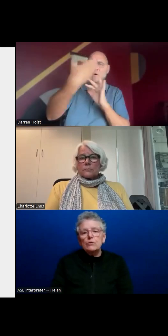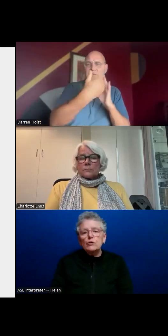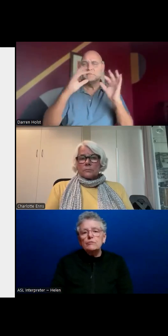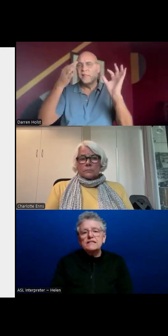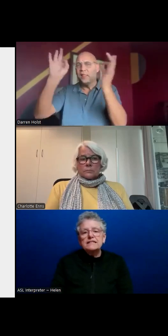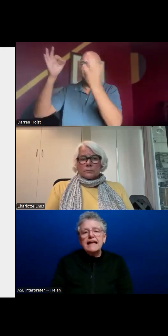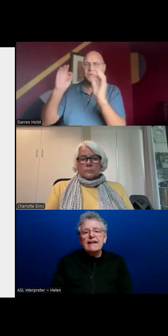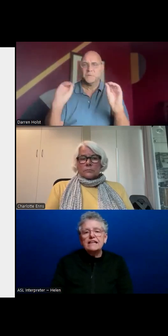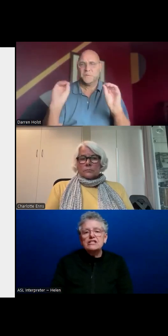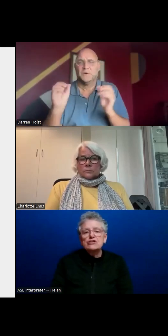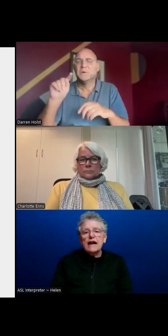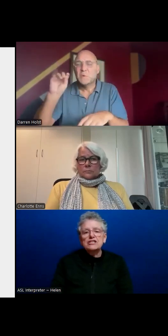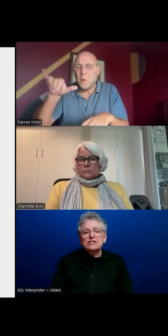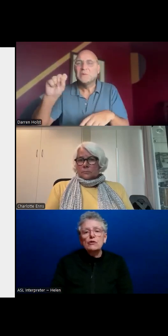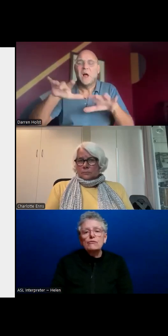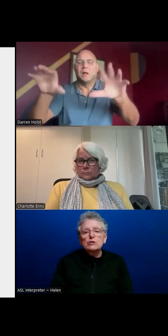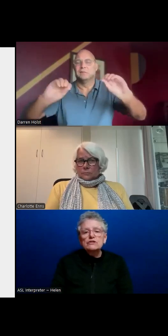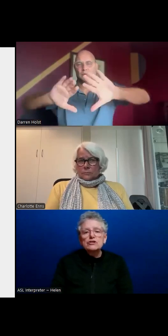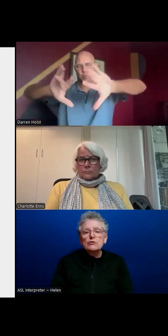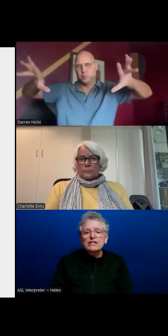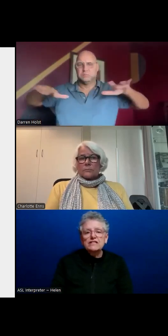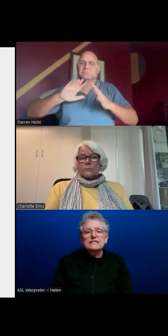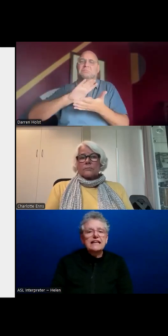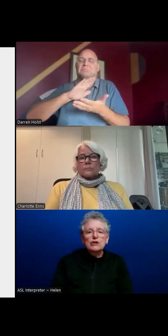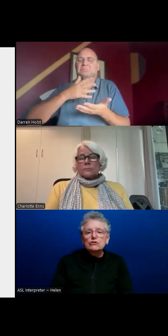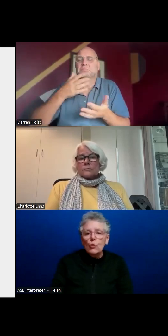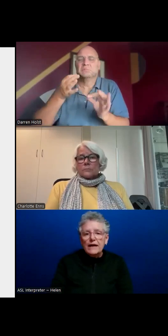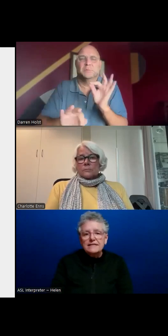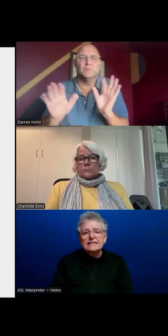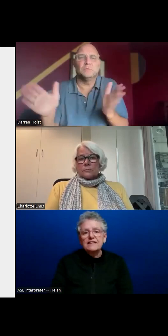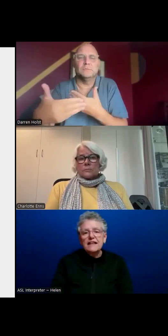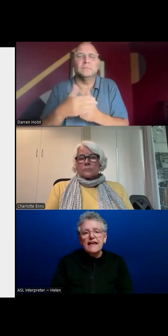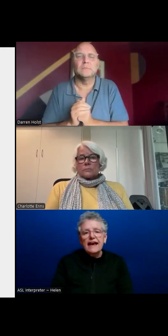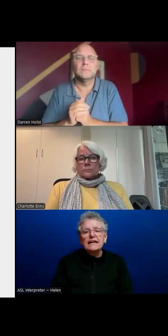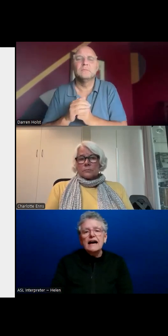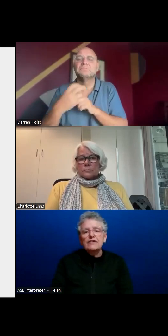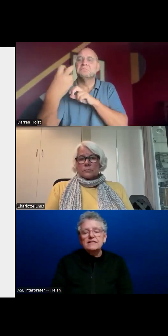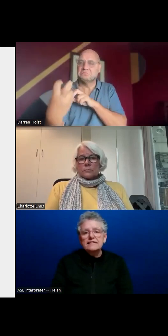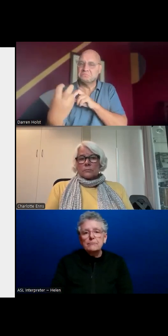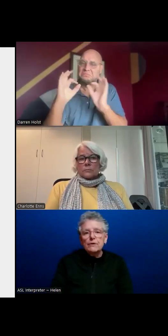And it would be in a room that didn't have any distractions. No visual distractions, like no toys, nothing like that.